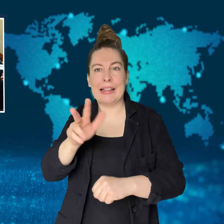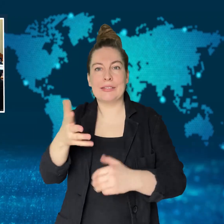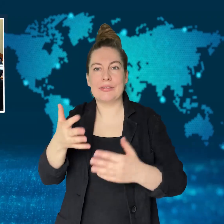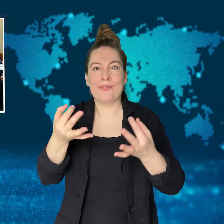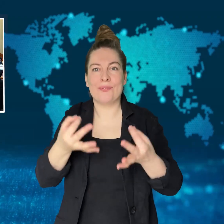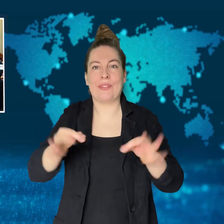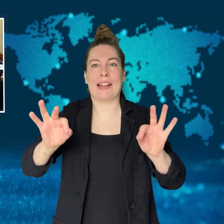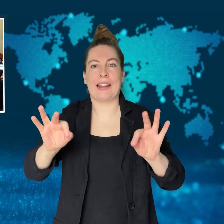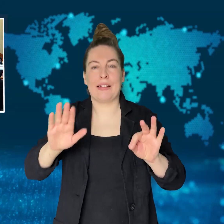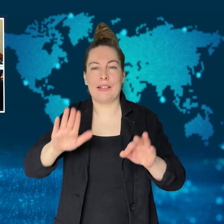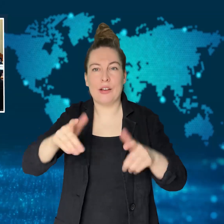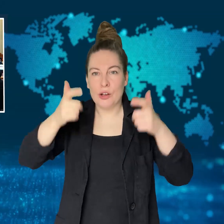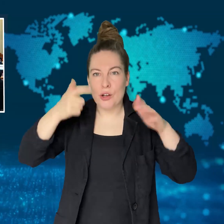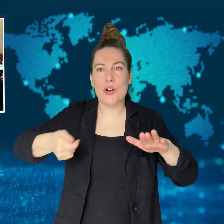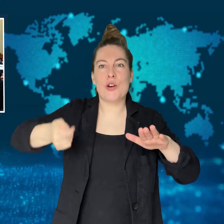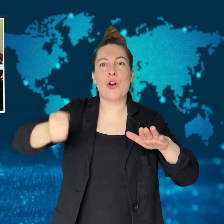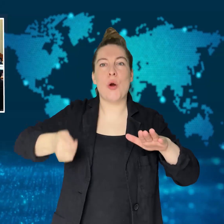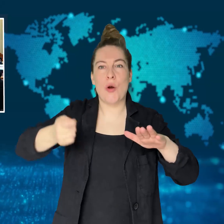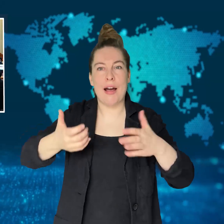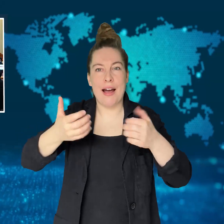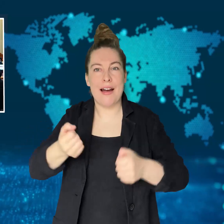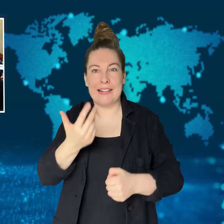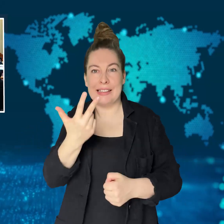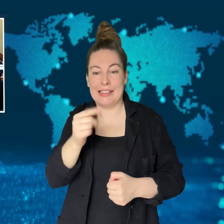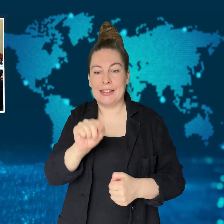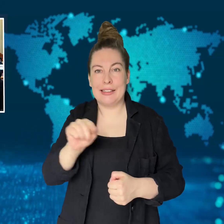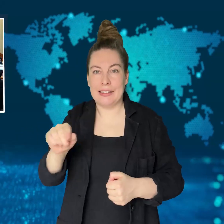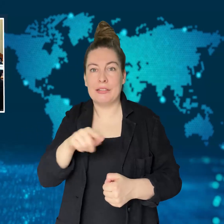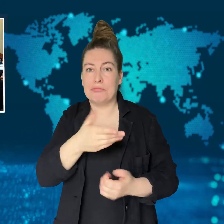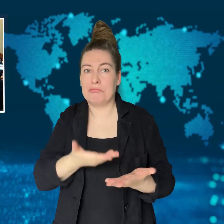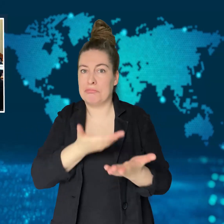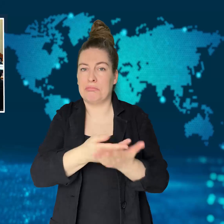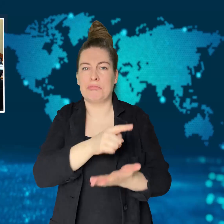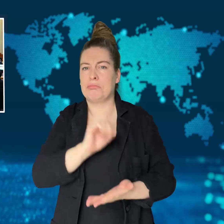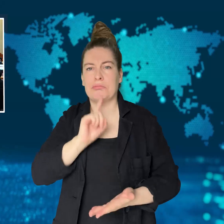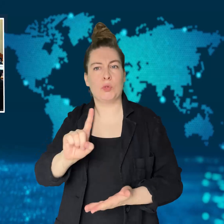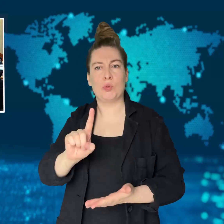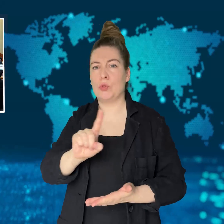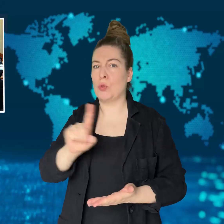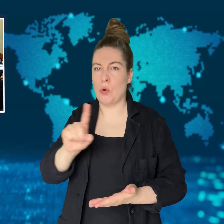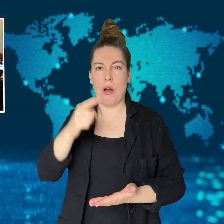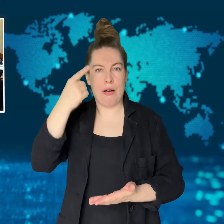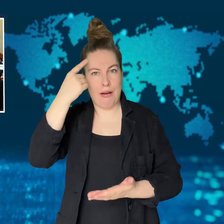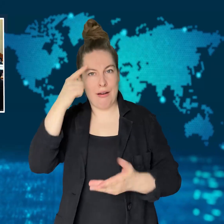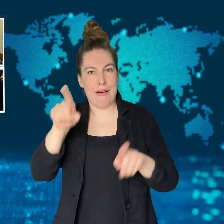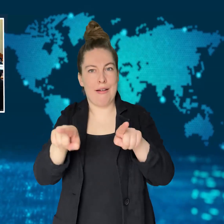Yoon could not be impeached without the approval of six justices.